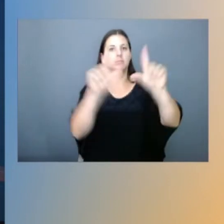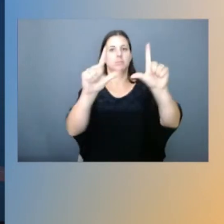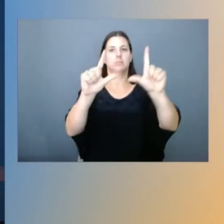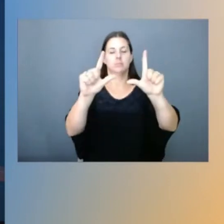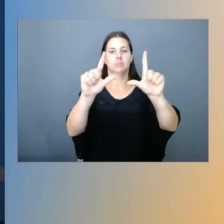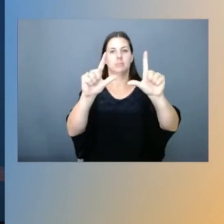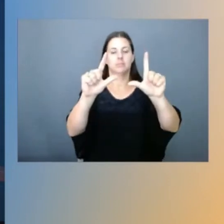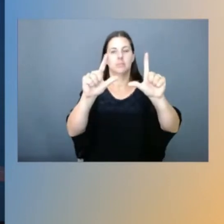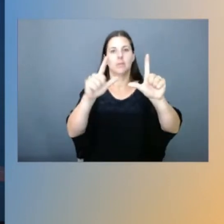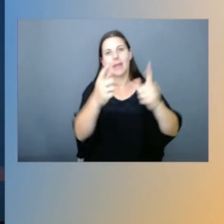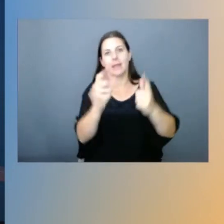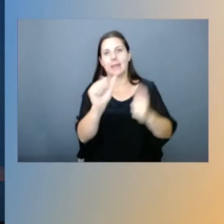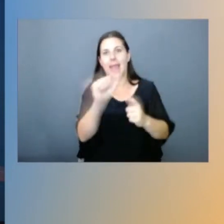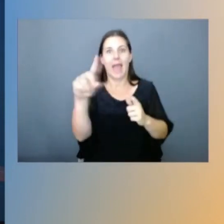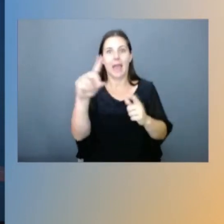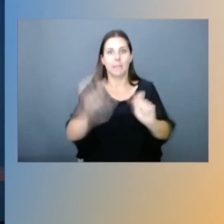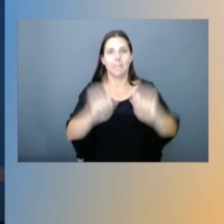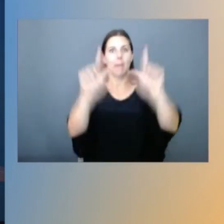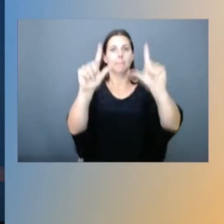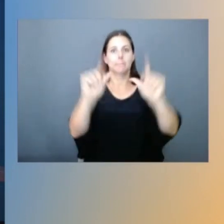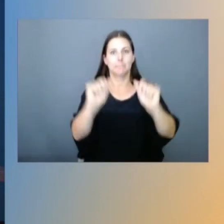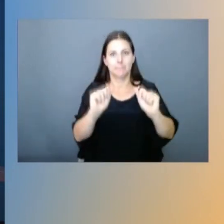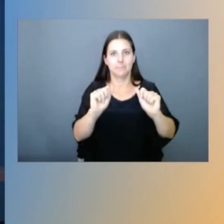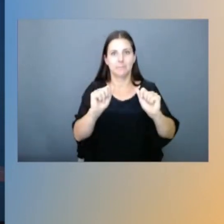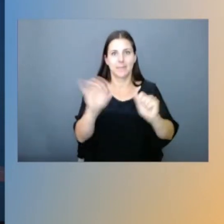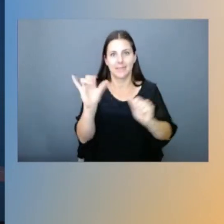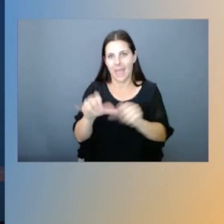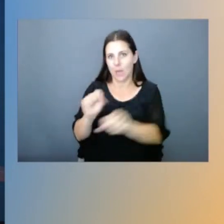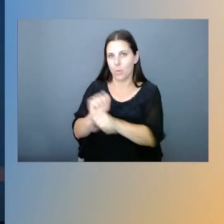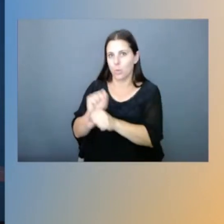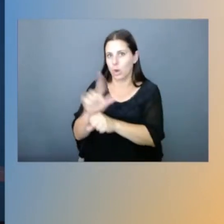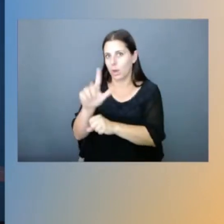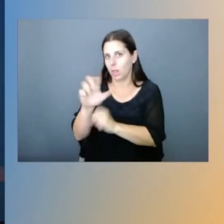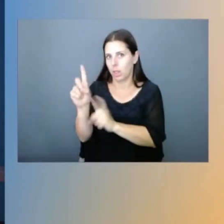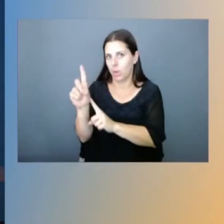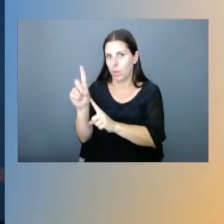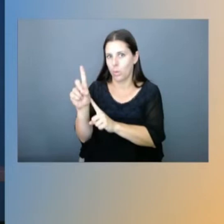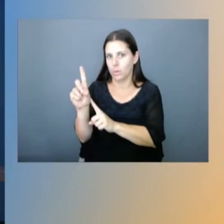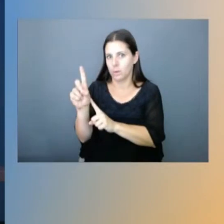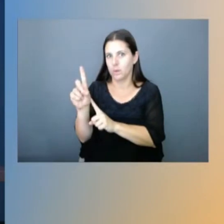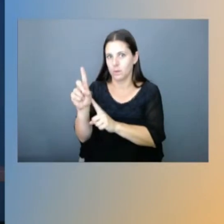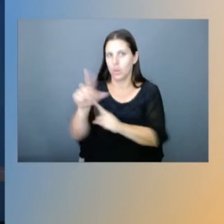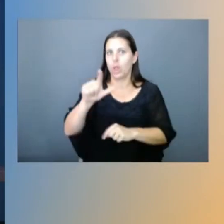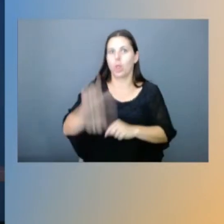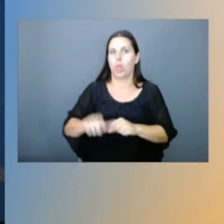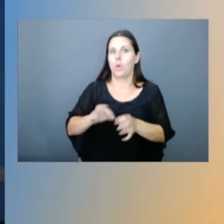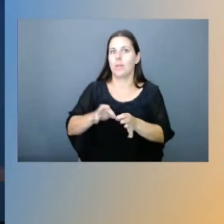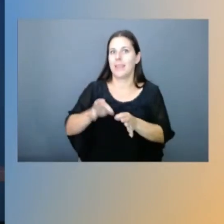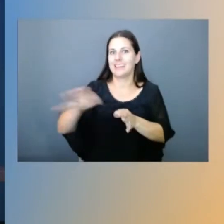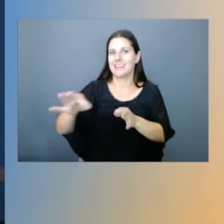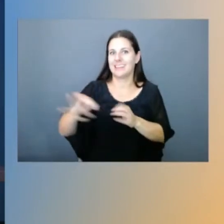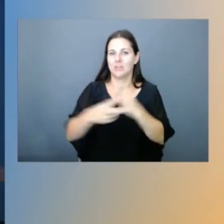your ad pops up, all of these workloads are taking advantage of low-latency storage. Yeah, and this I think gives us,